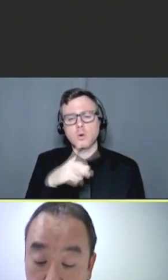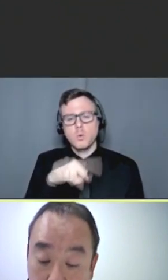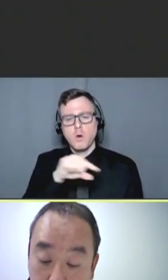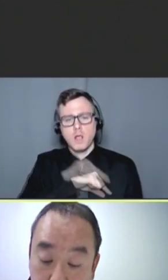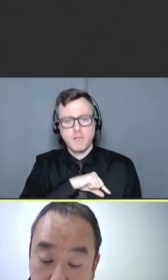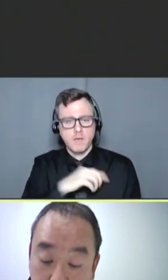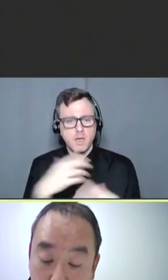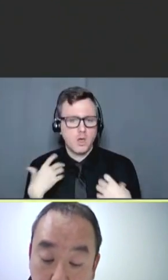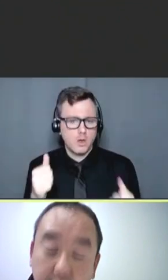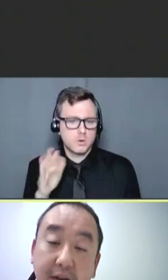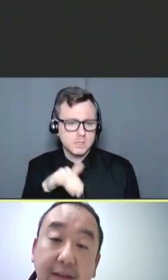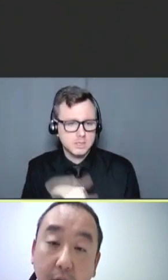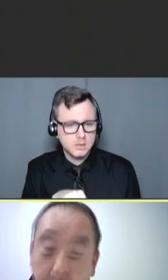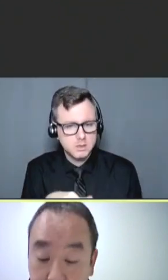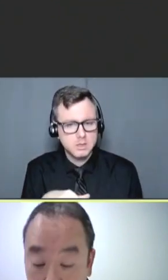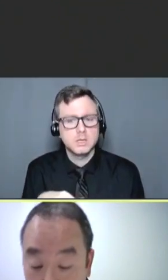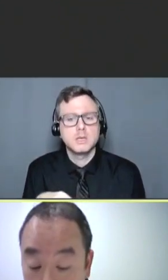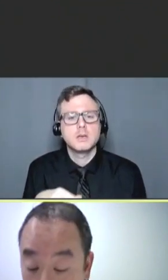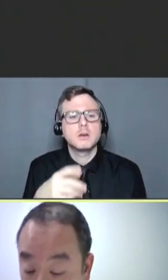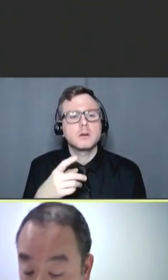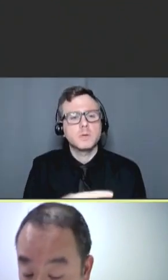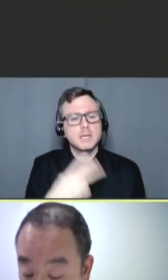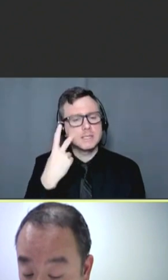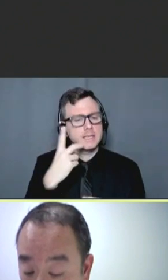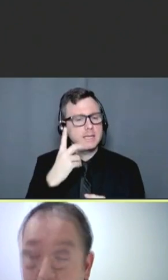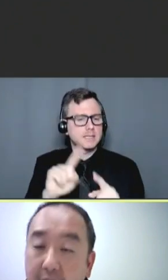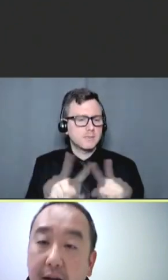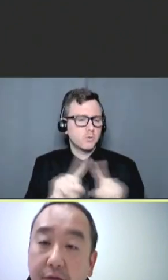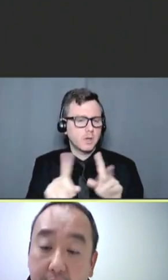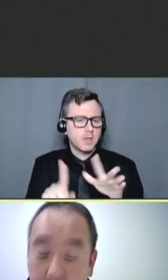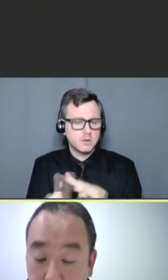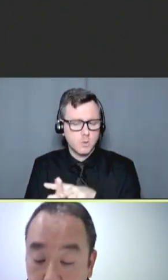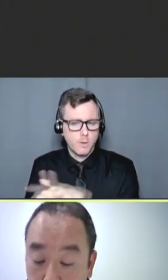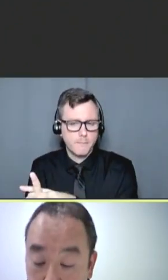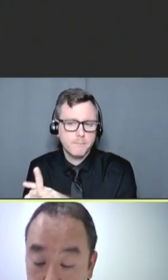retail pharmacies, pop-up clinics, health fairs, and other settings, and frankly, also we'll be